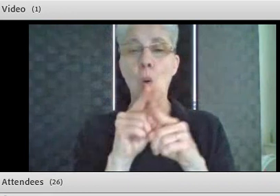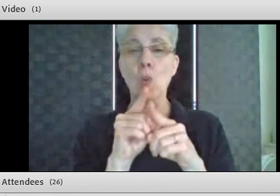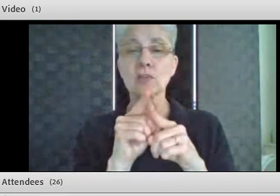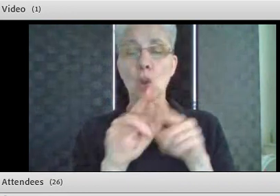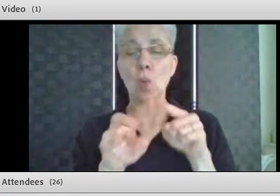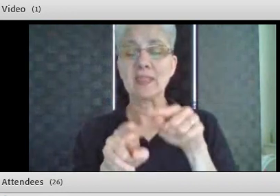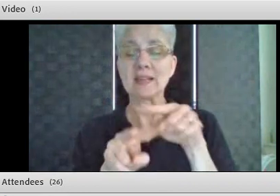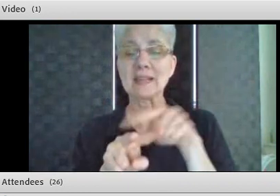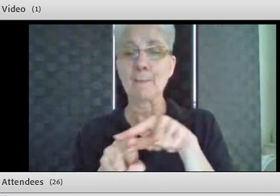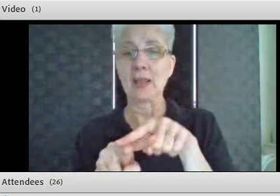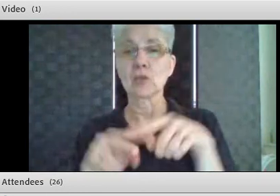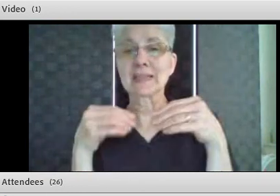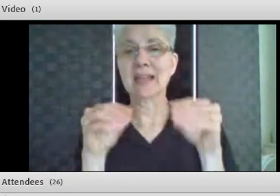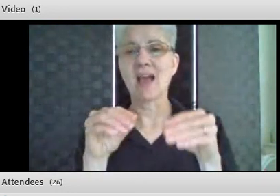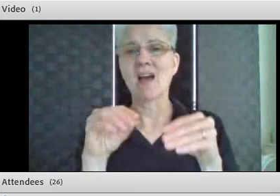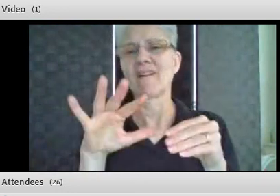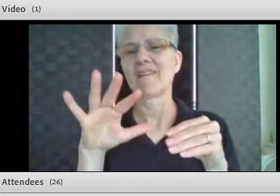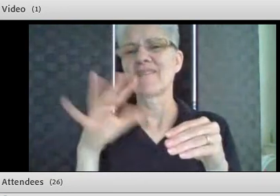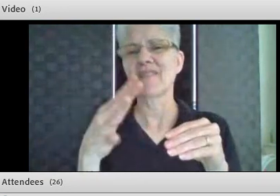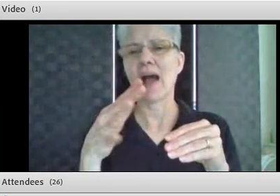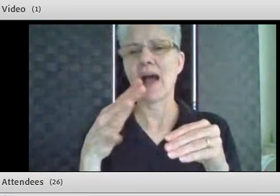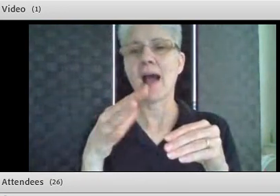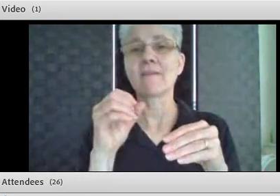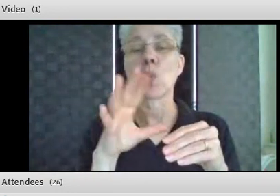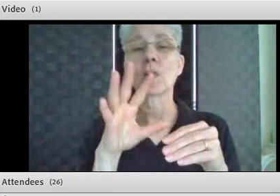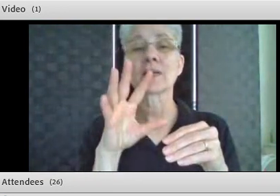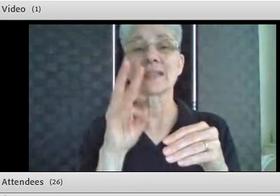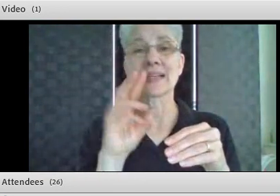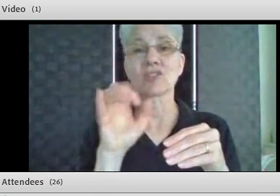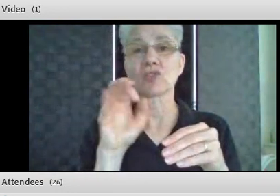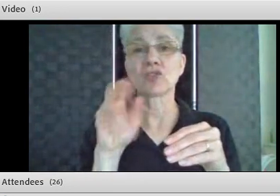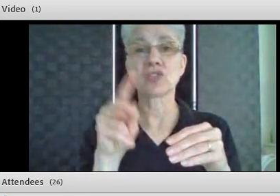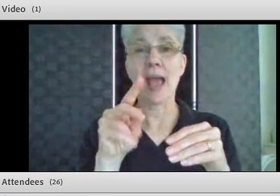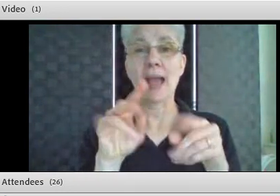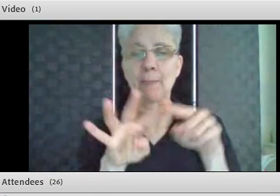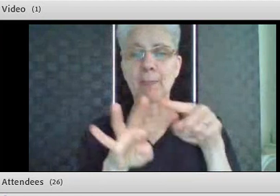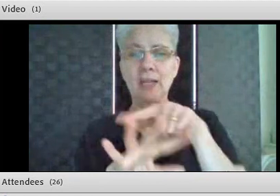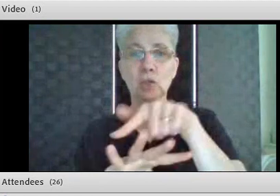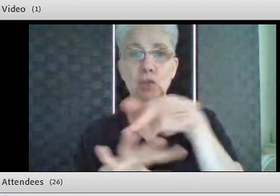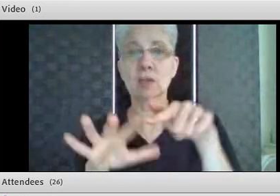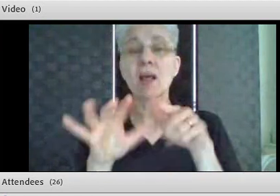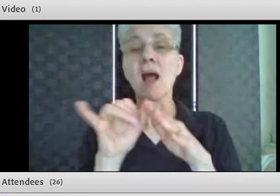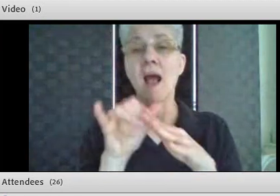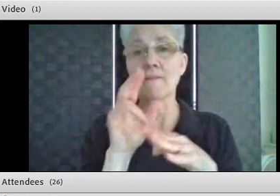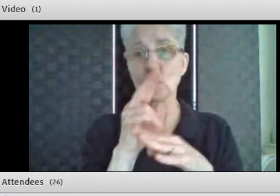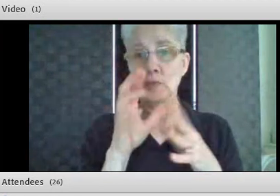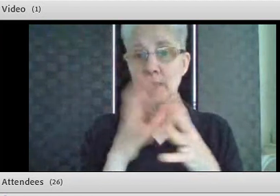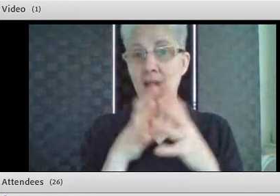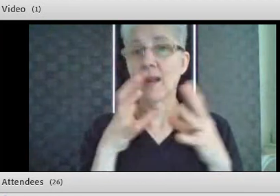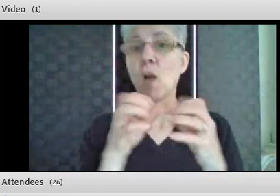and they get very frustrated by it, and just be aware of that piece, and also with the splitters,